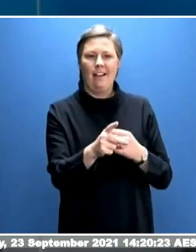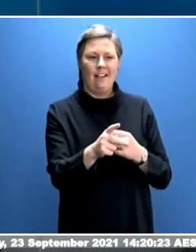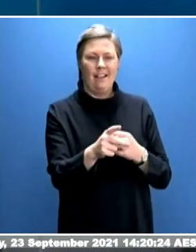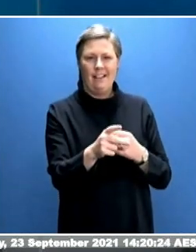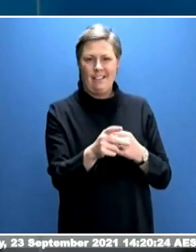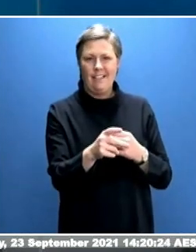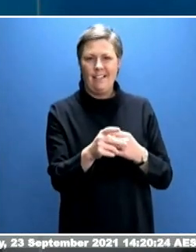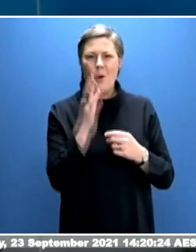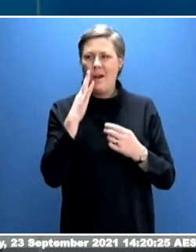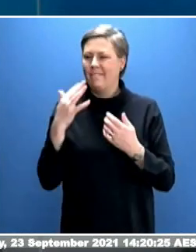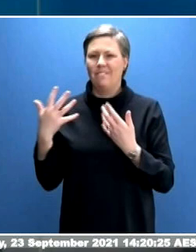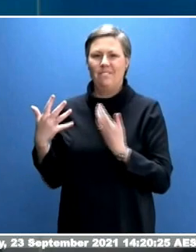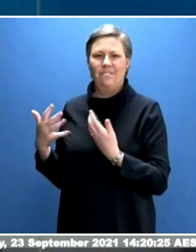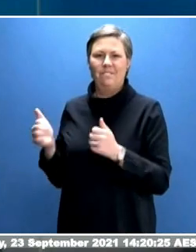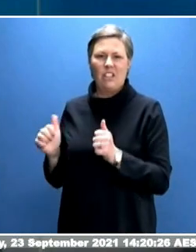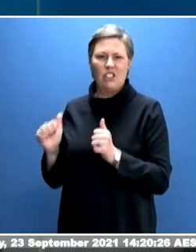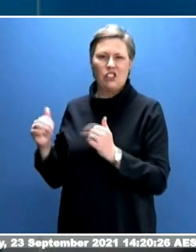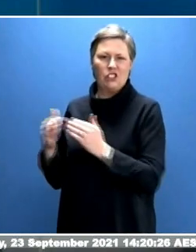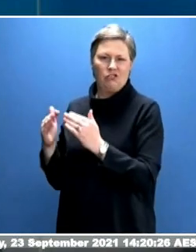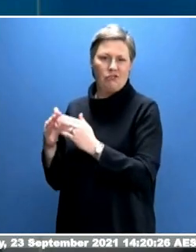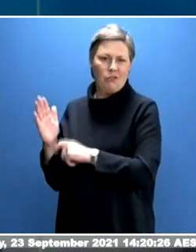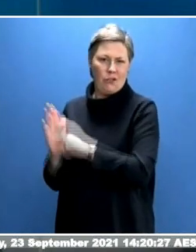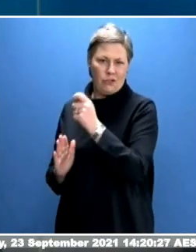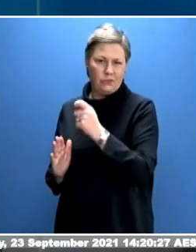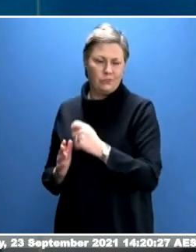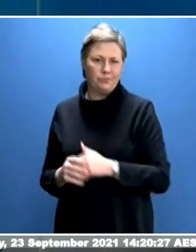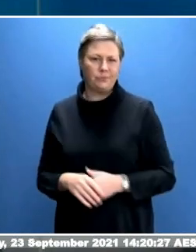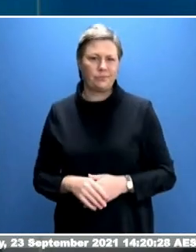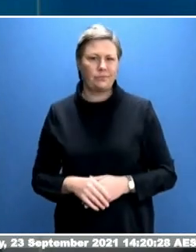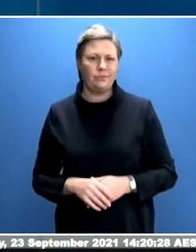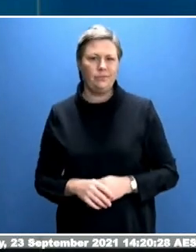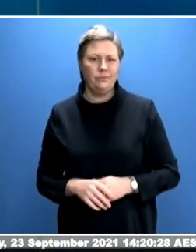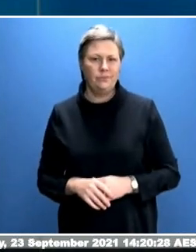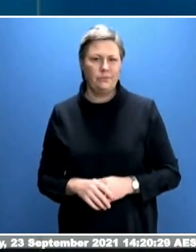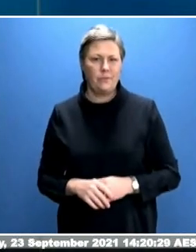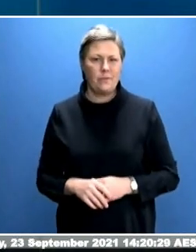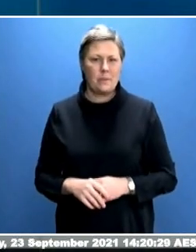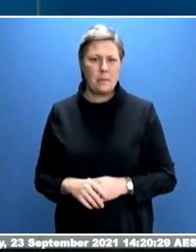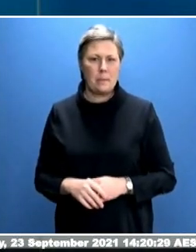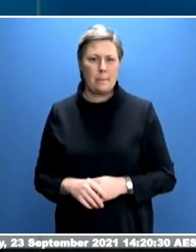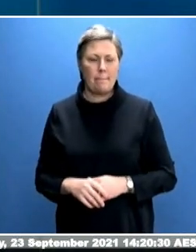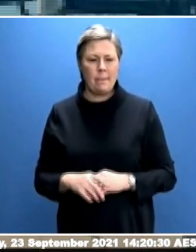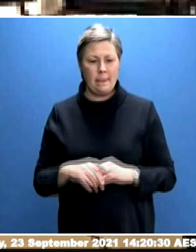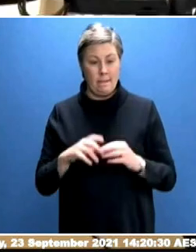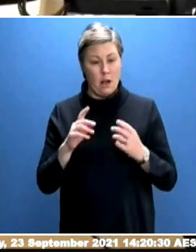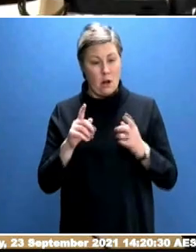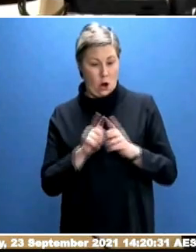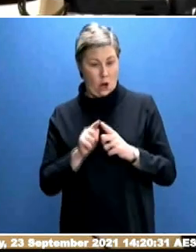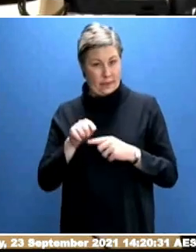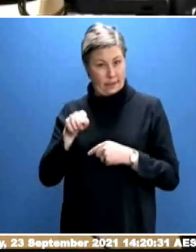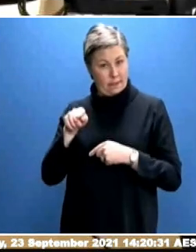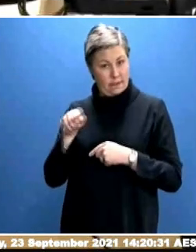Now, in that situation, to enable the child to be able to come and